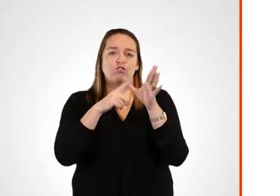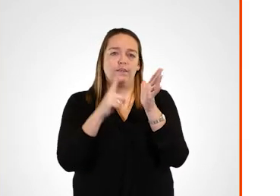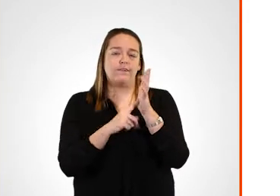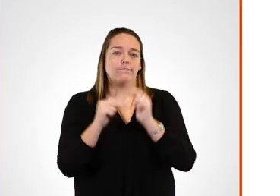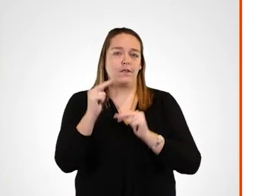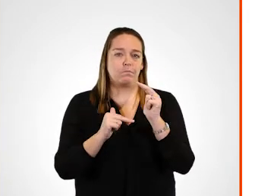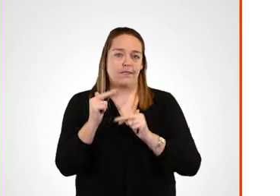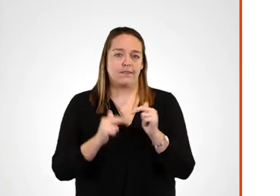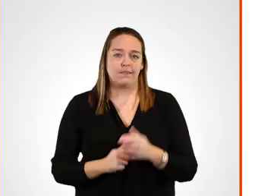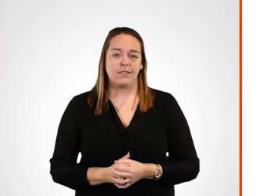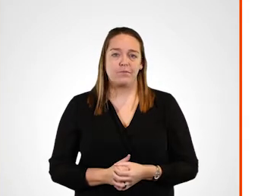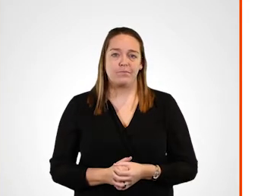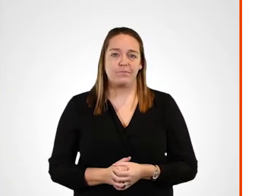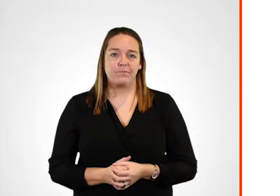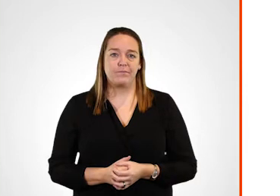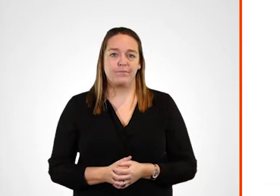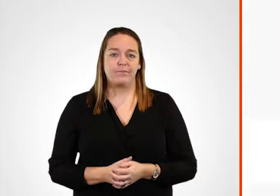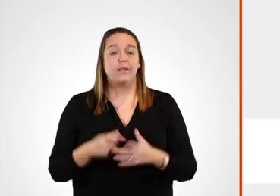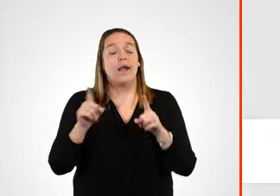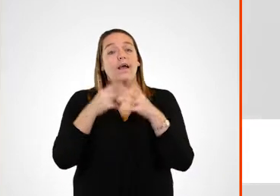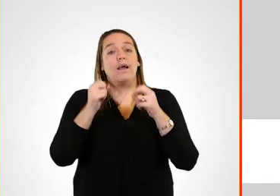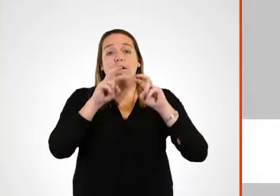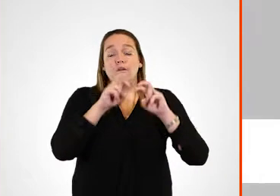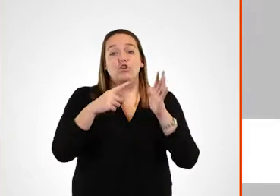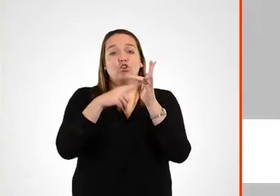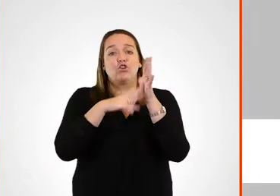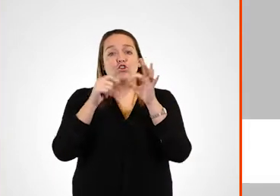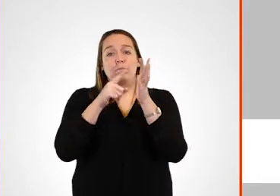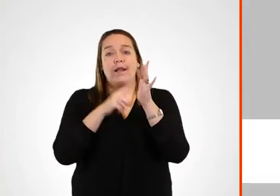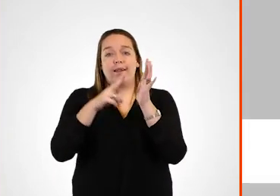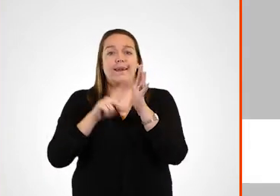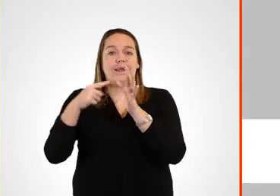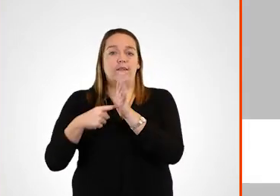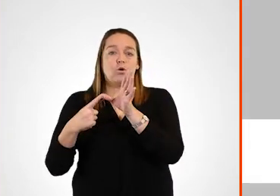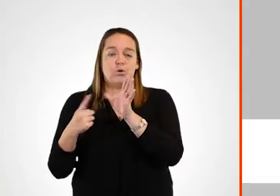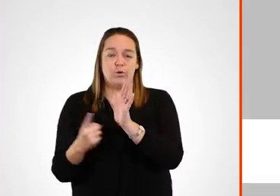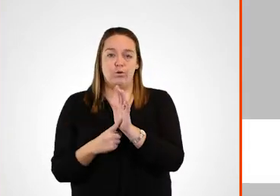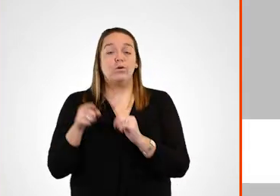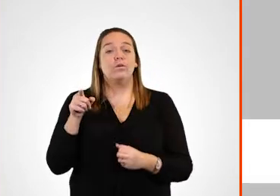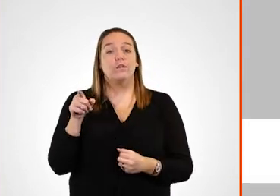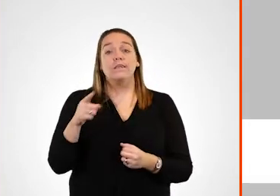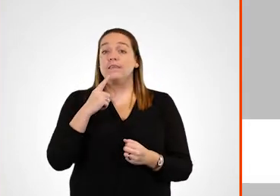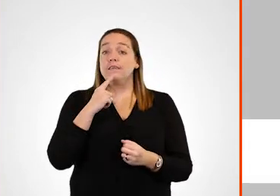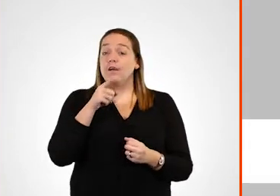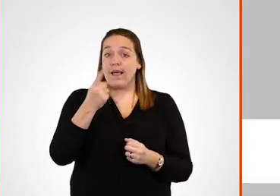A related study by Tomlin et al found that when we look at this wide range